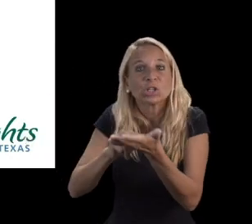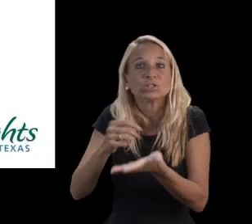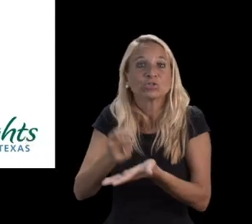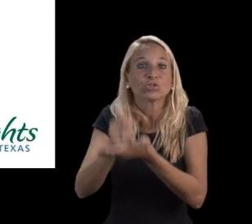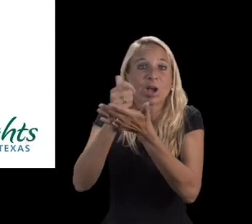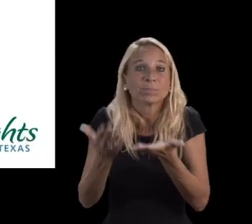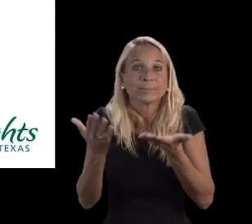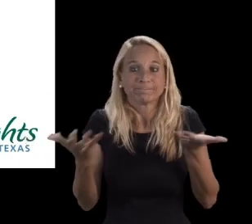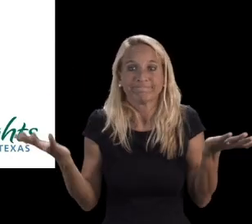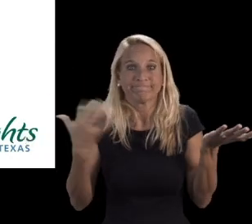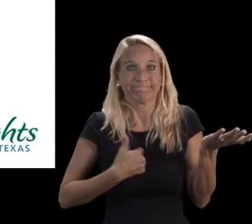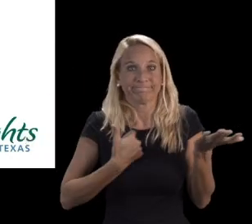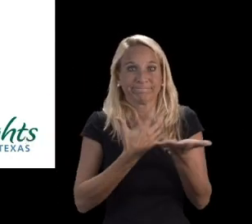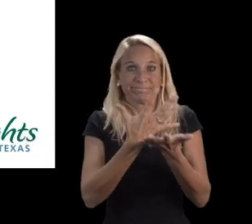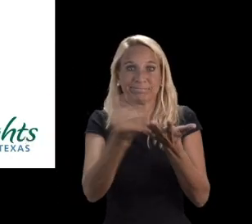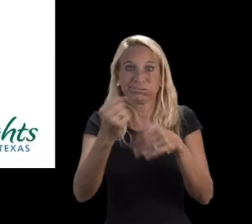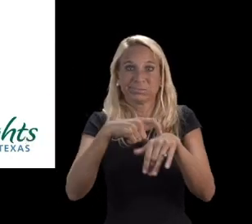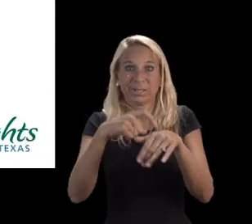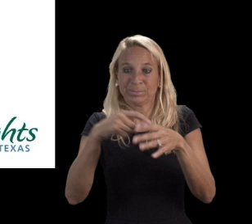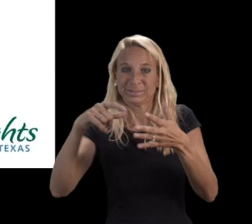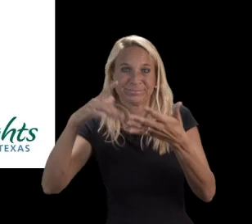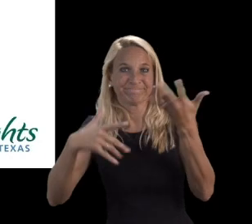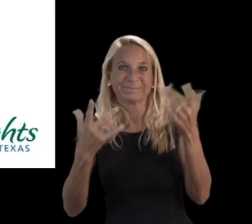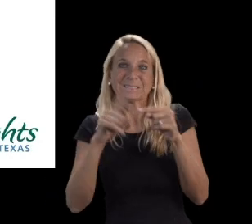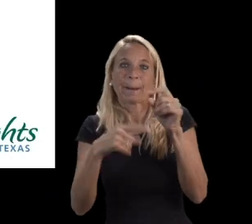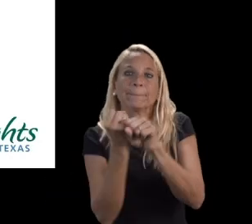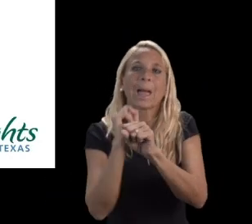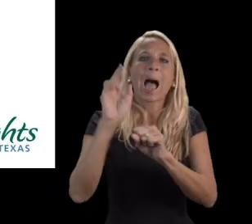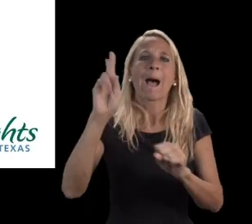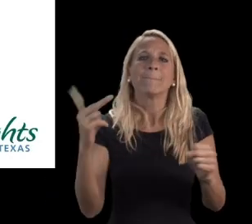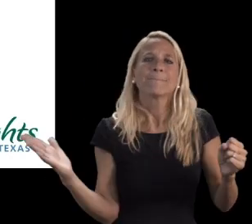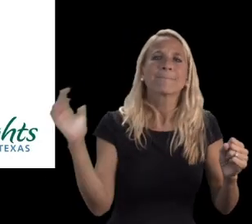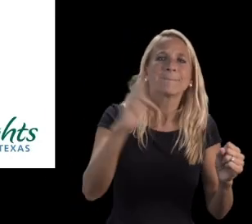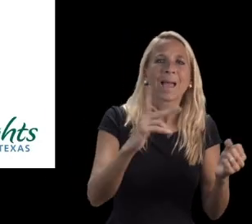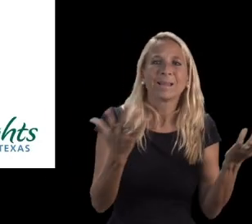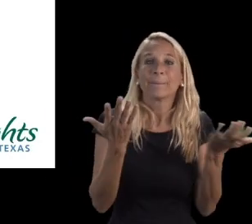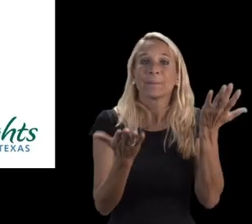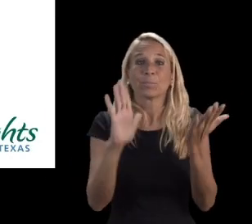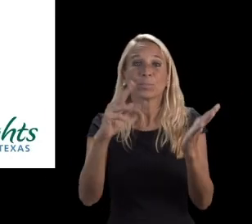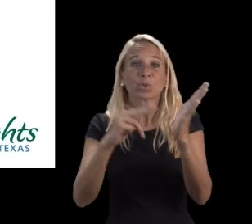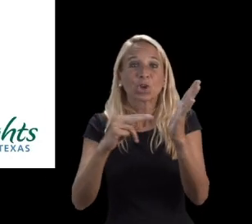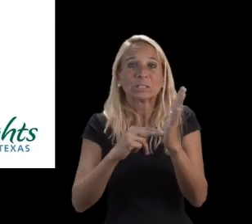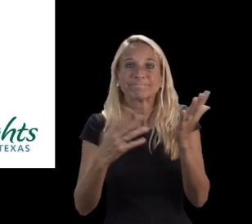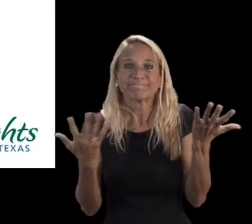Or your therapist might not be able to make up the time, your nurse might not be able to make up the time,